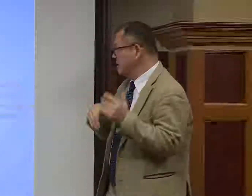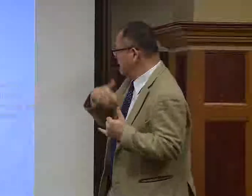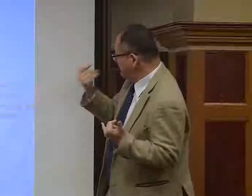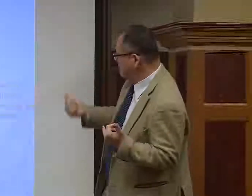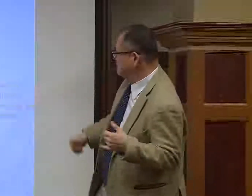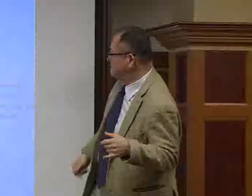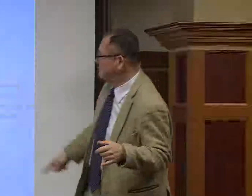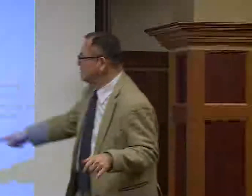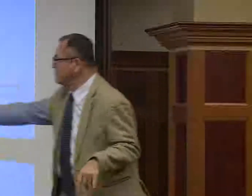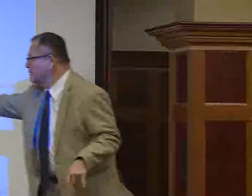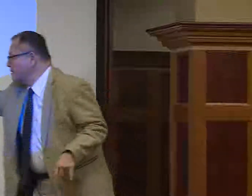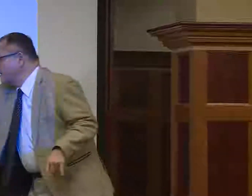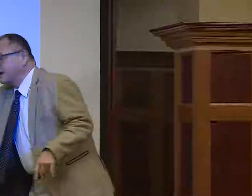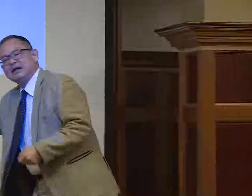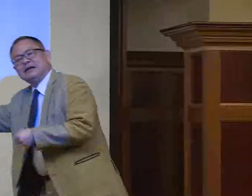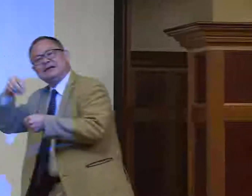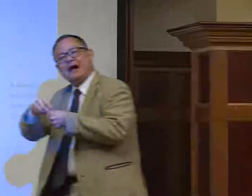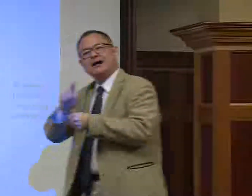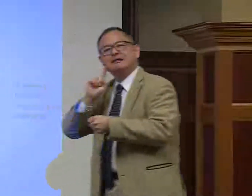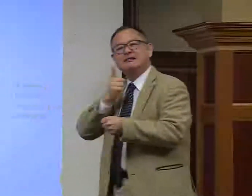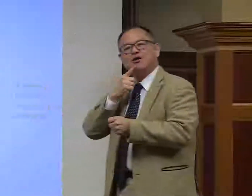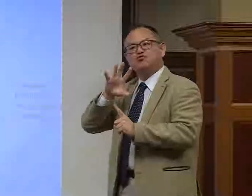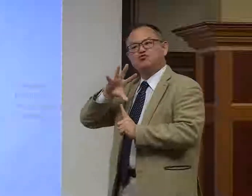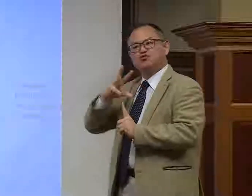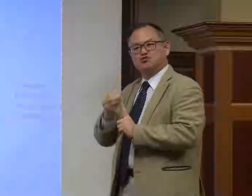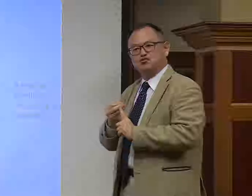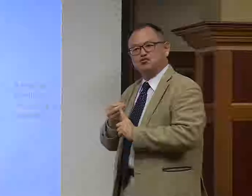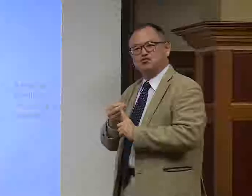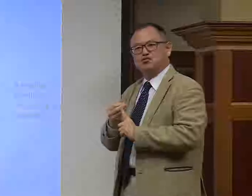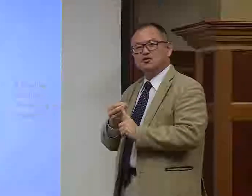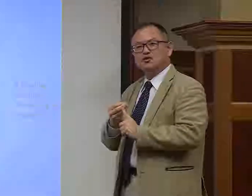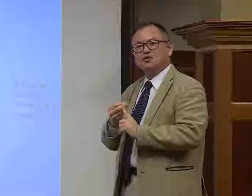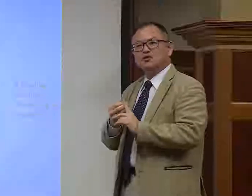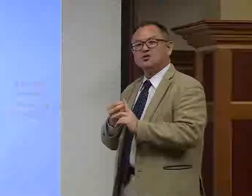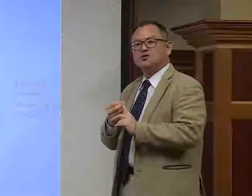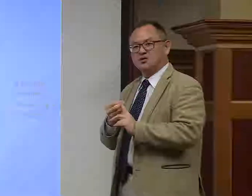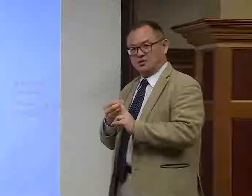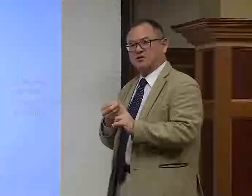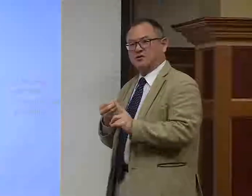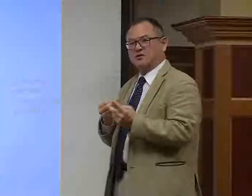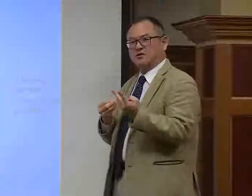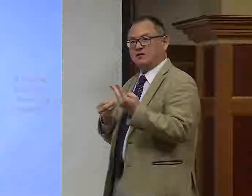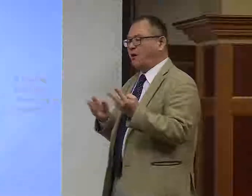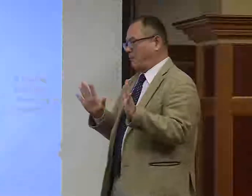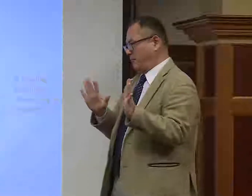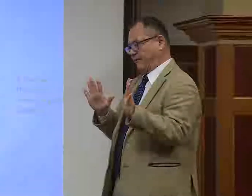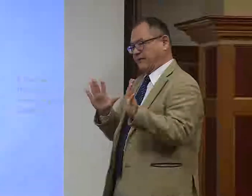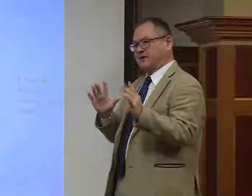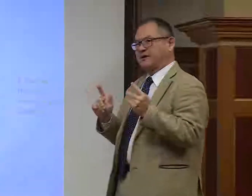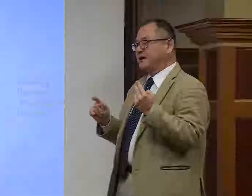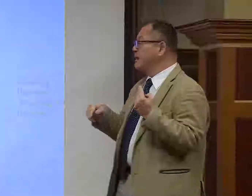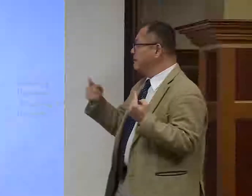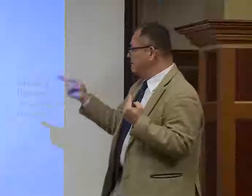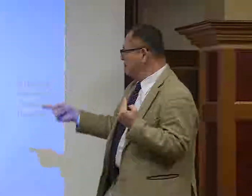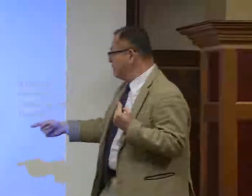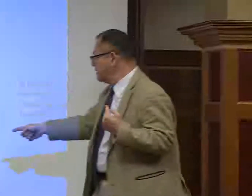And then "Inside of Deaf Culture" is another. No, wait just a moment.